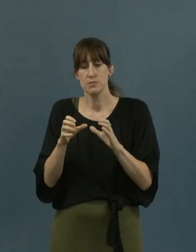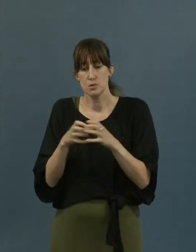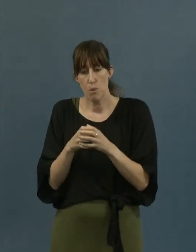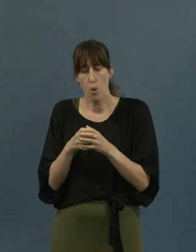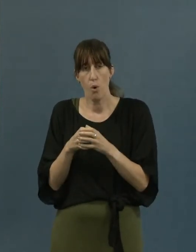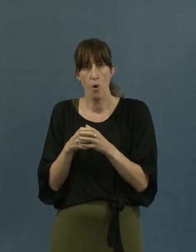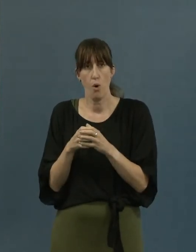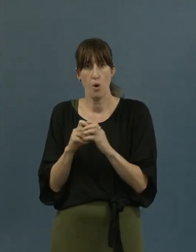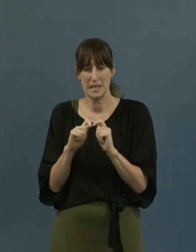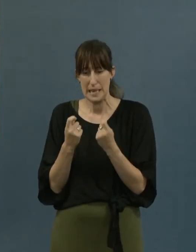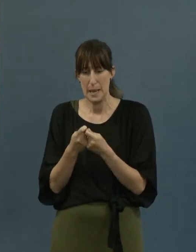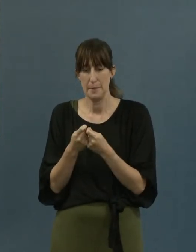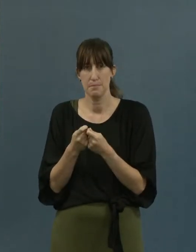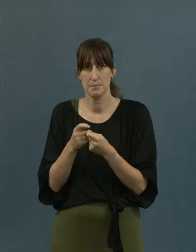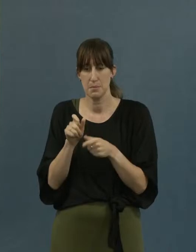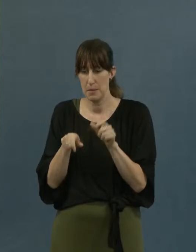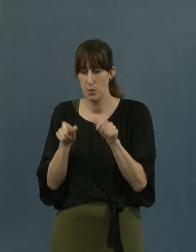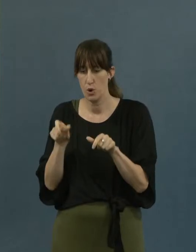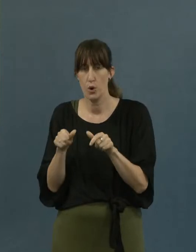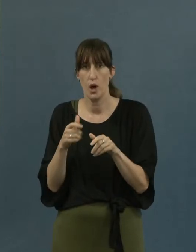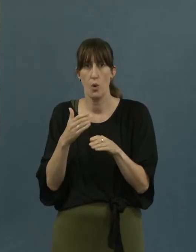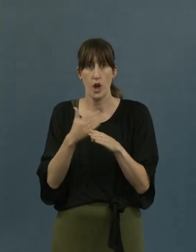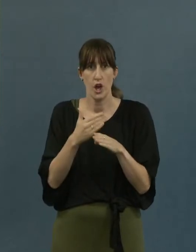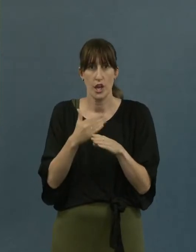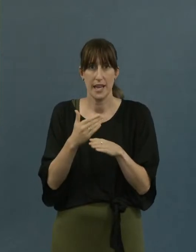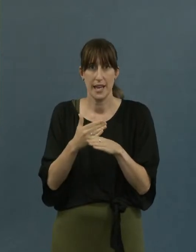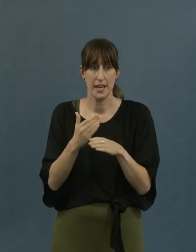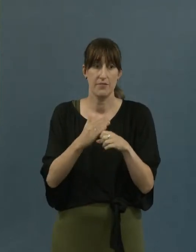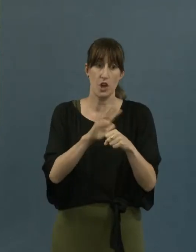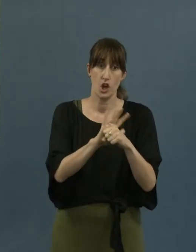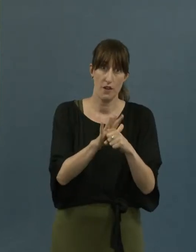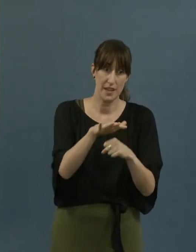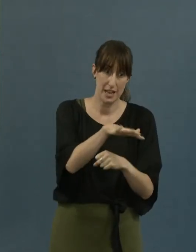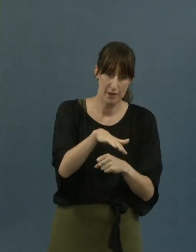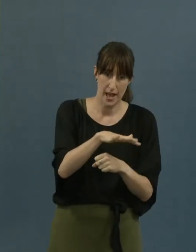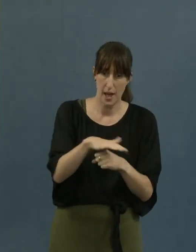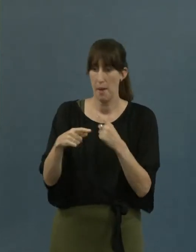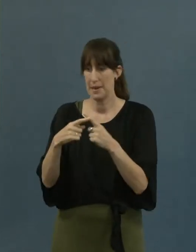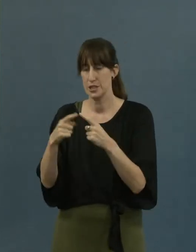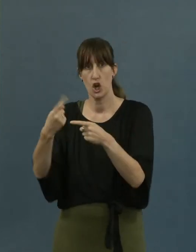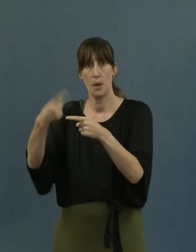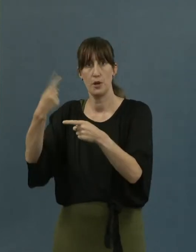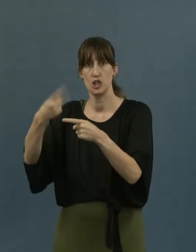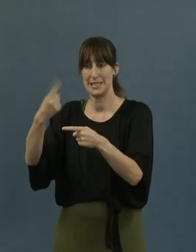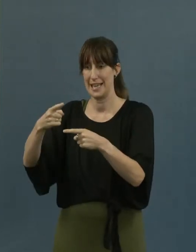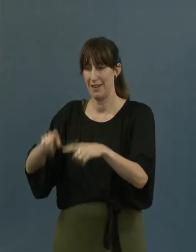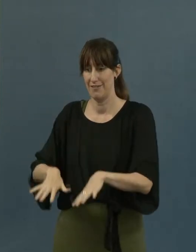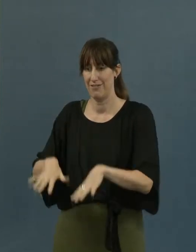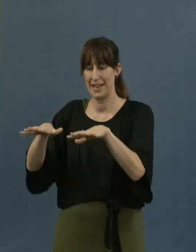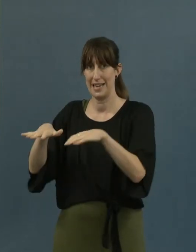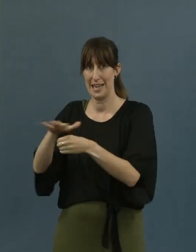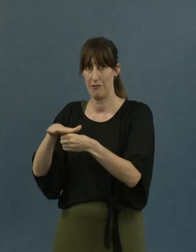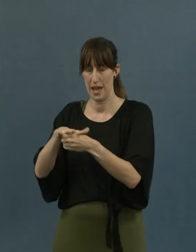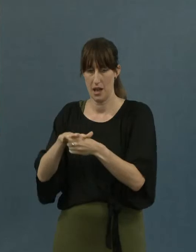got people who are working across both the COVID response and the emergency response to